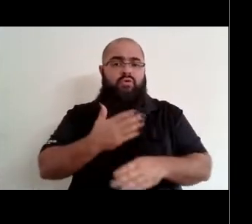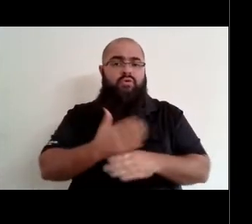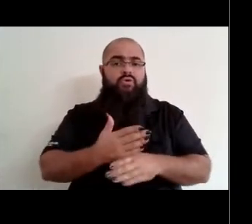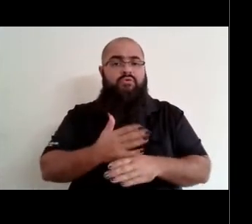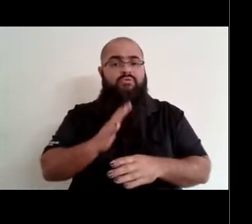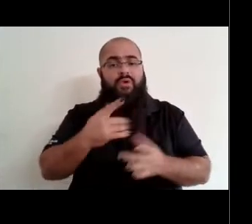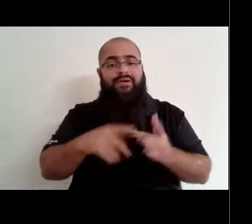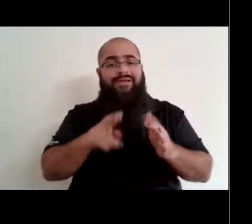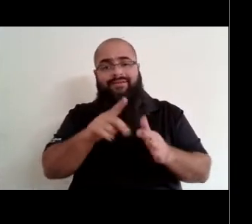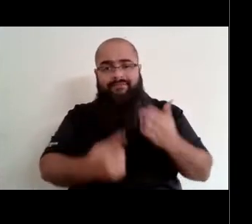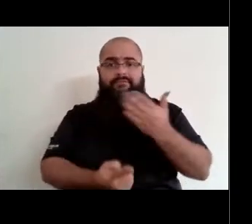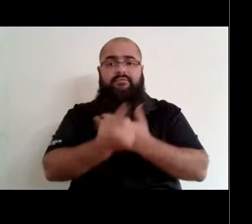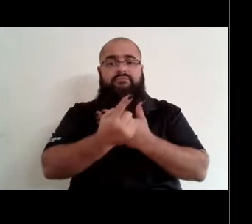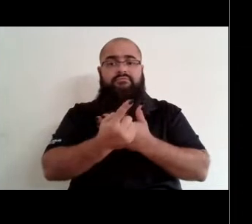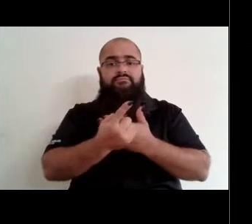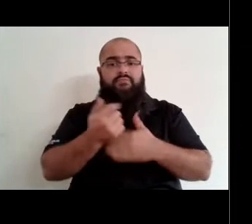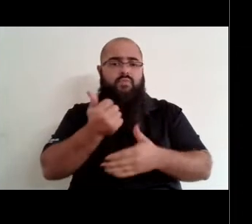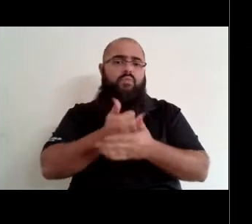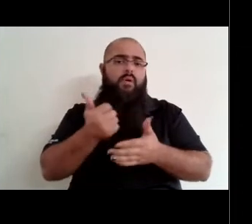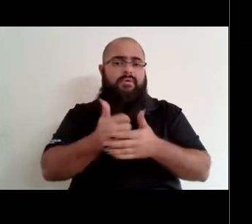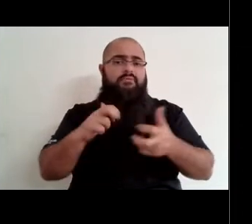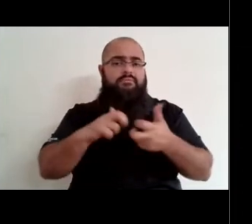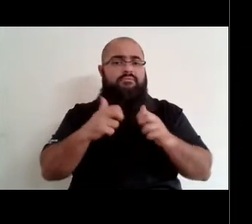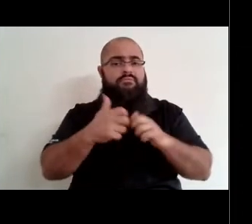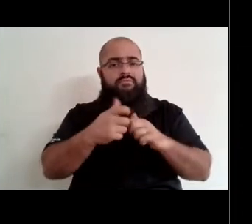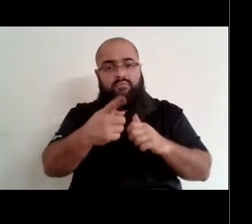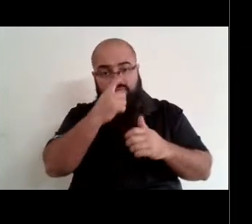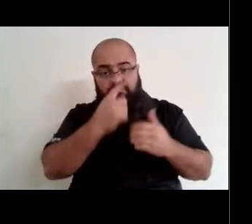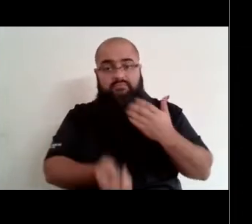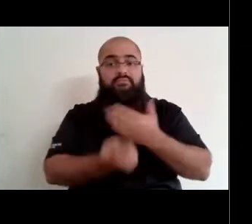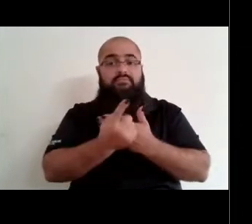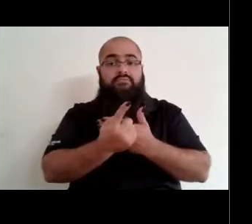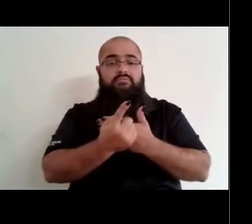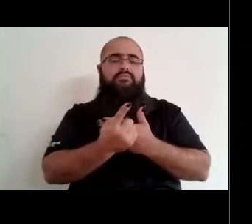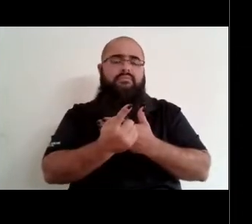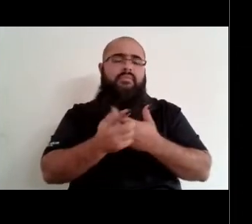as well. It takes a village to provide this service, I think.